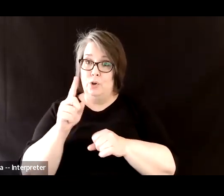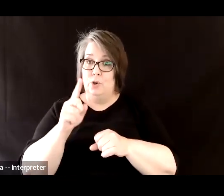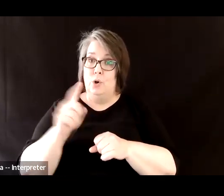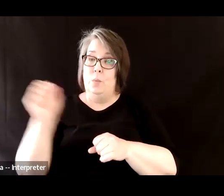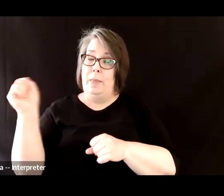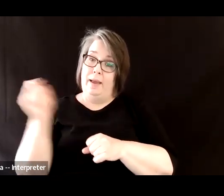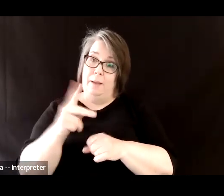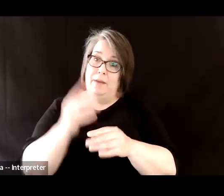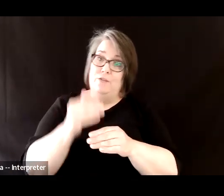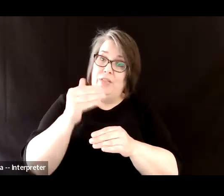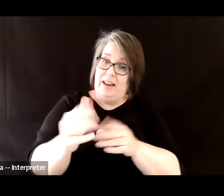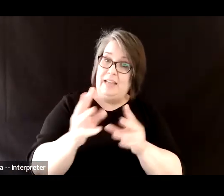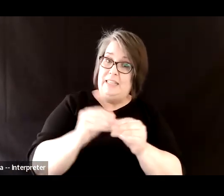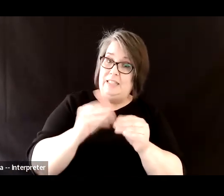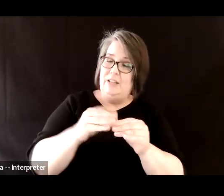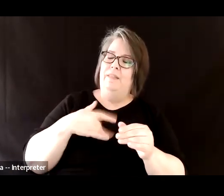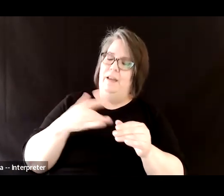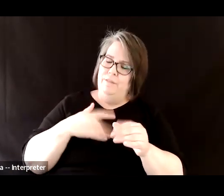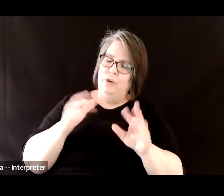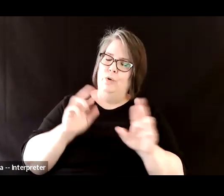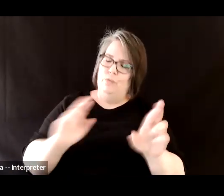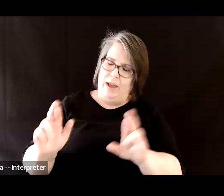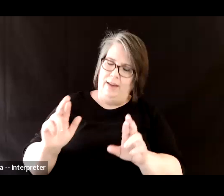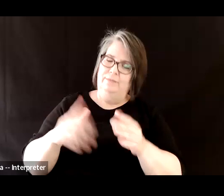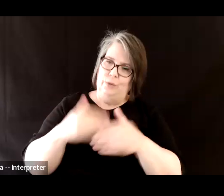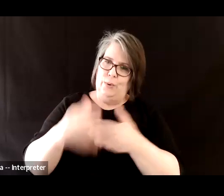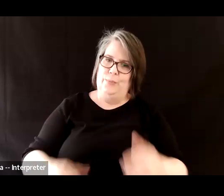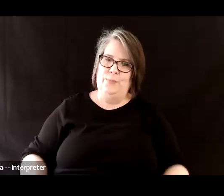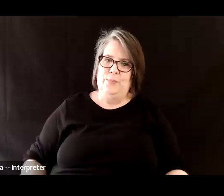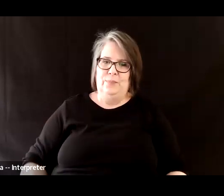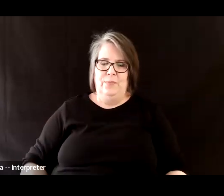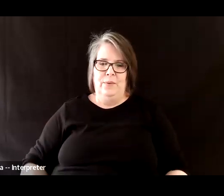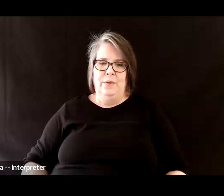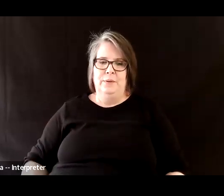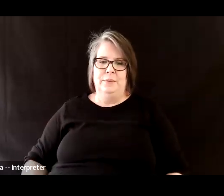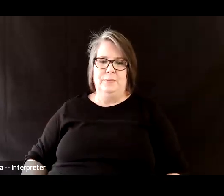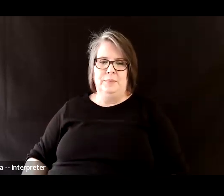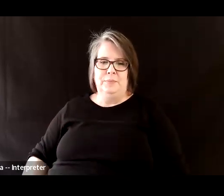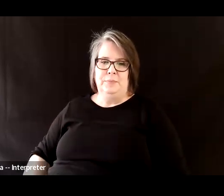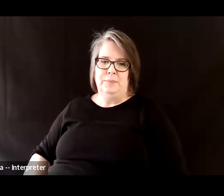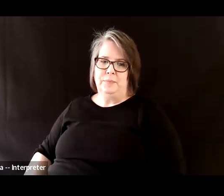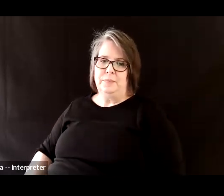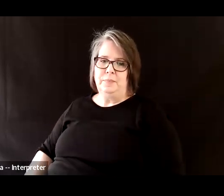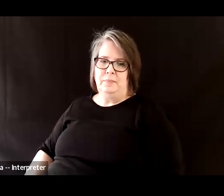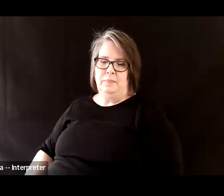the sessions that they are refreshed, renewed, and ready to go. So audio considerations.